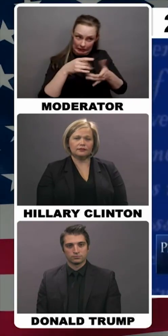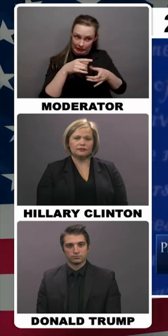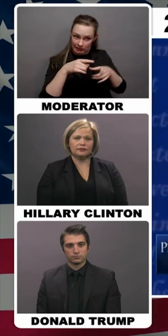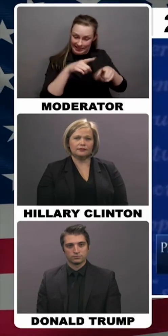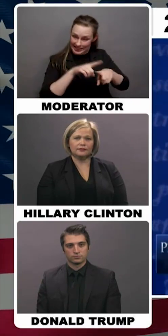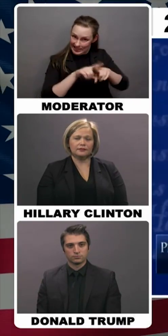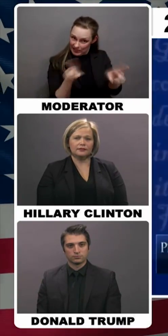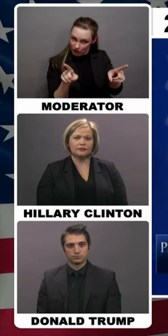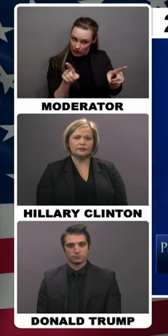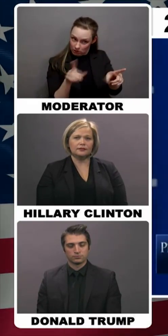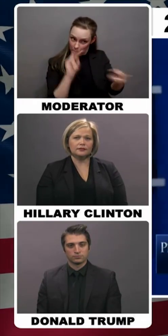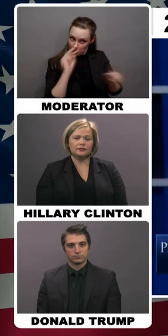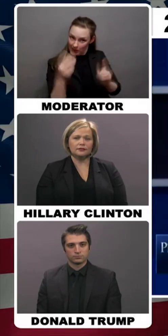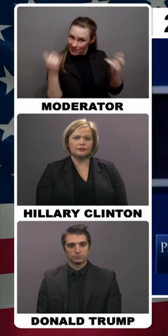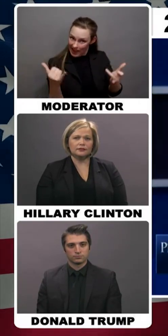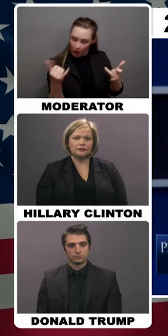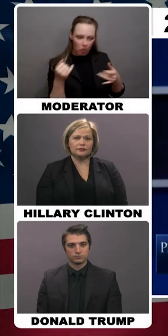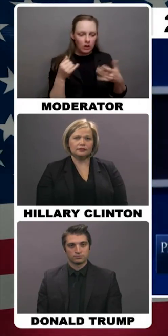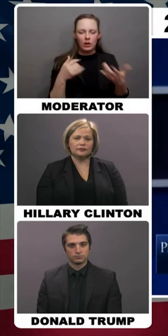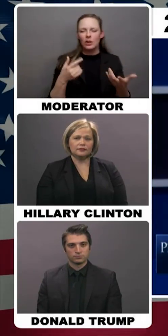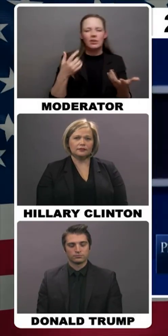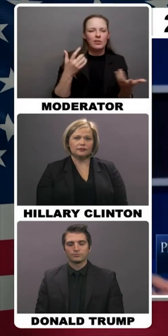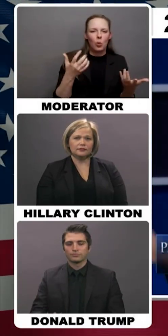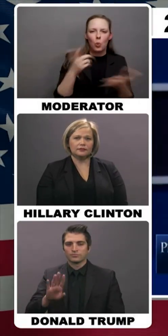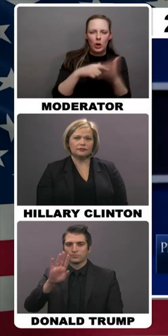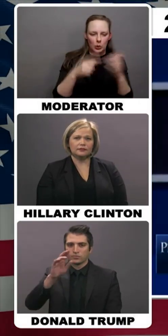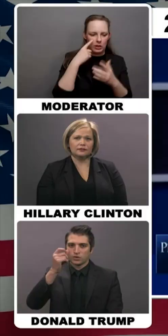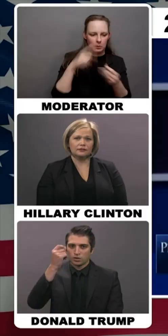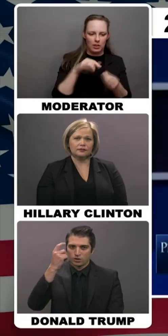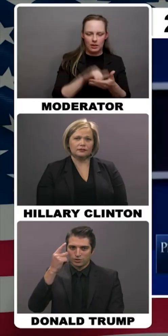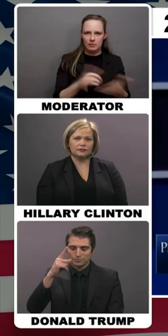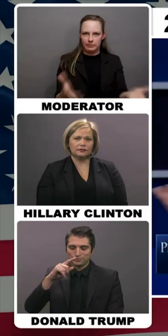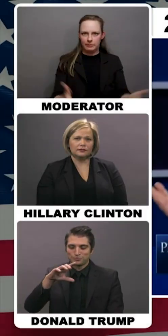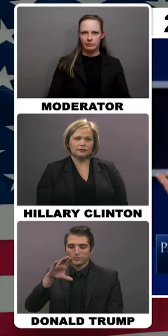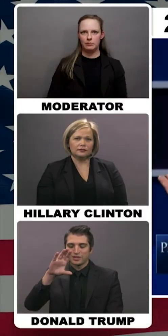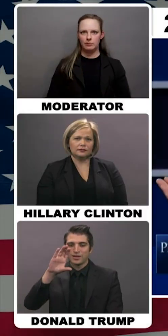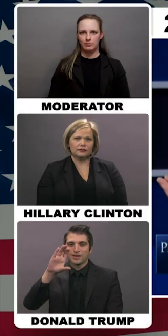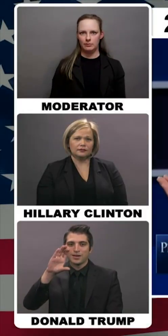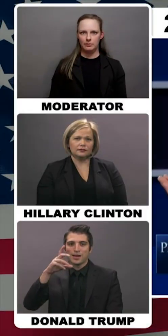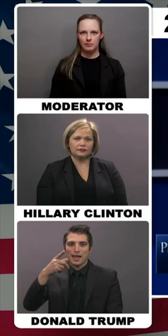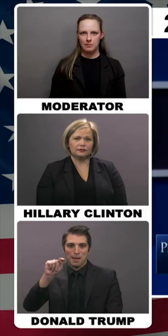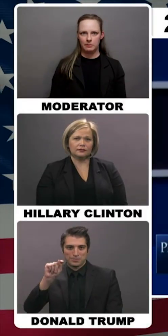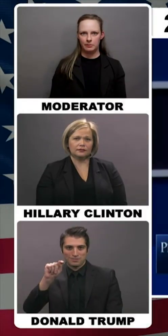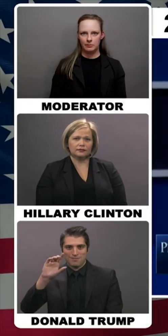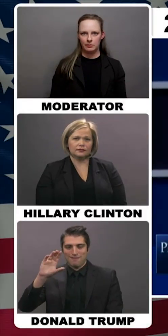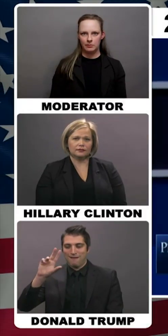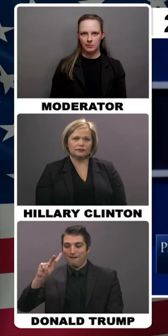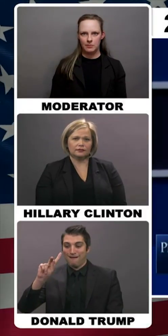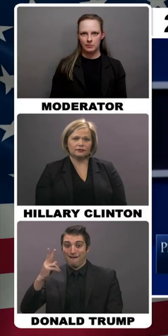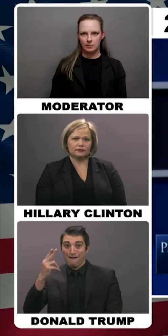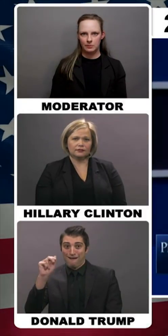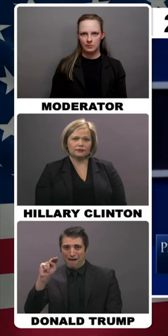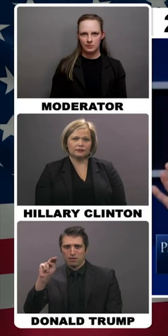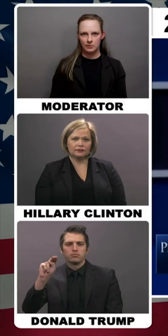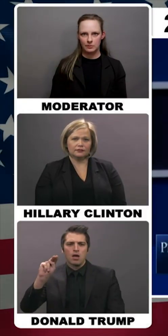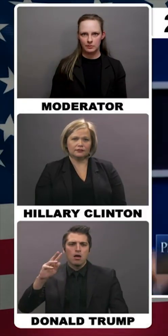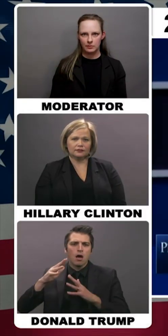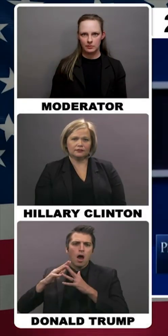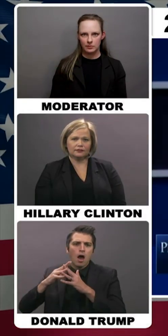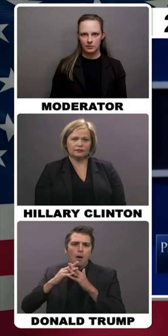to have a religious test? First Of all, captain Kahan is an American hero. And if I were president at that time,